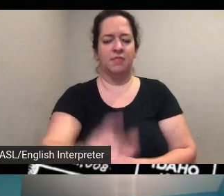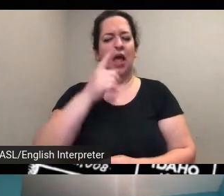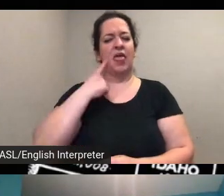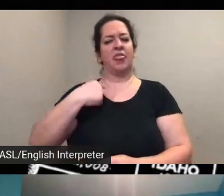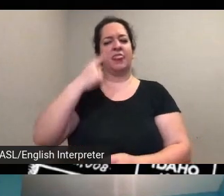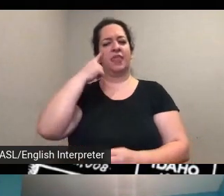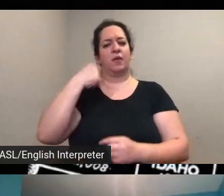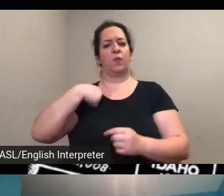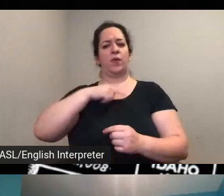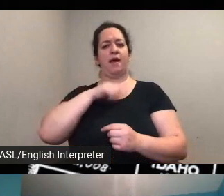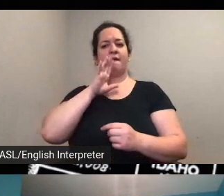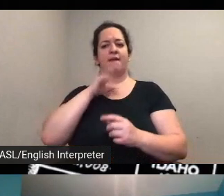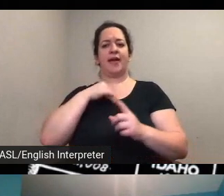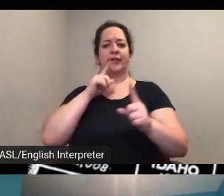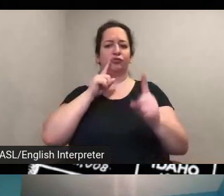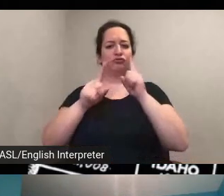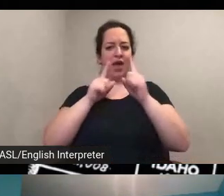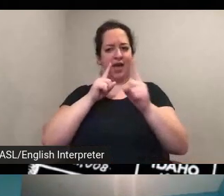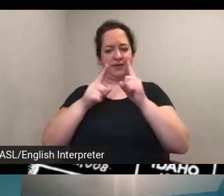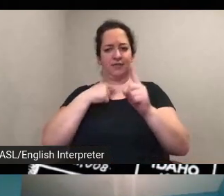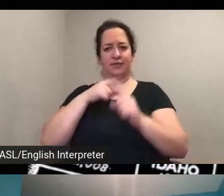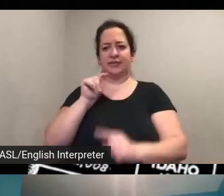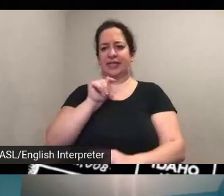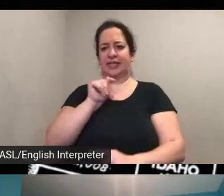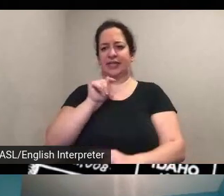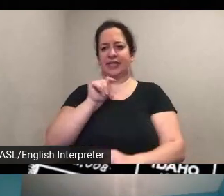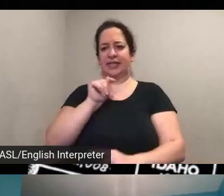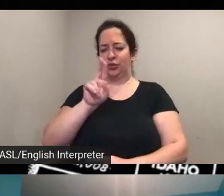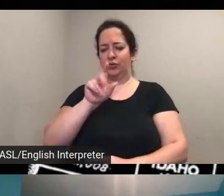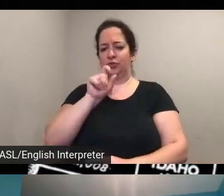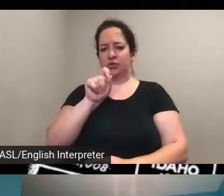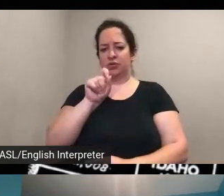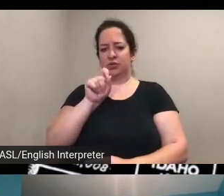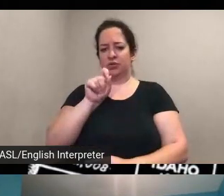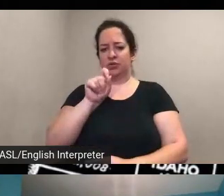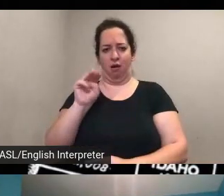towsonu.maps.arcgis.com link and then that um the connect to actually